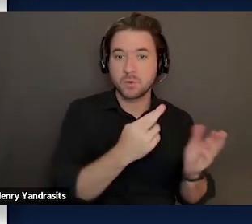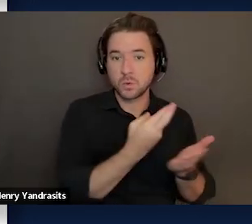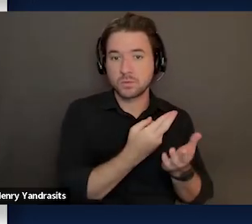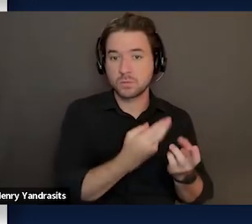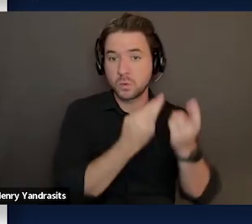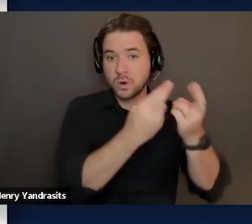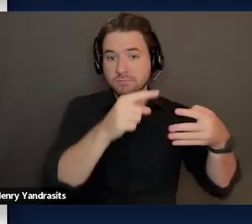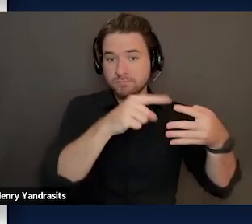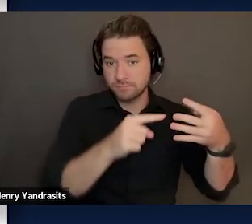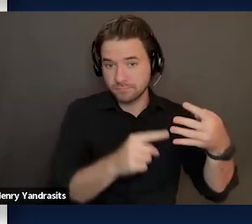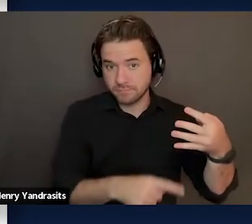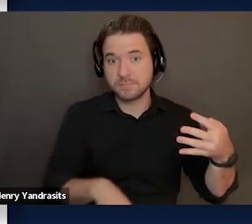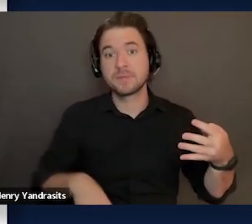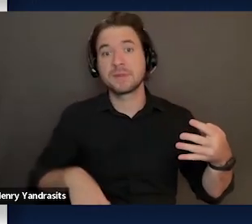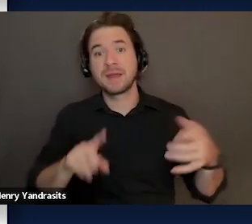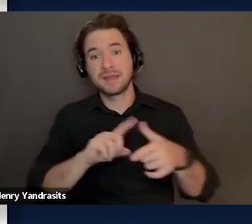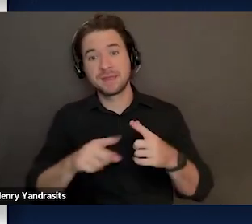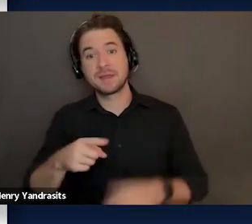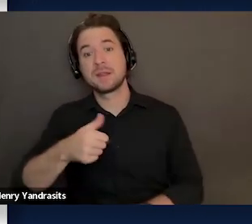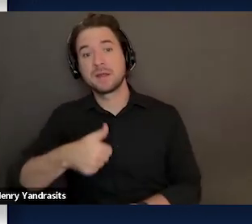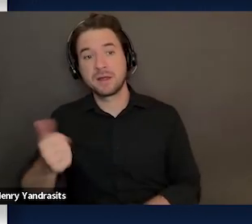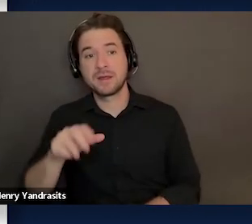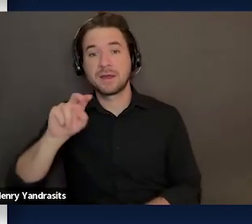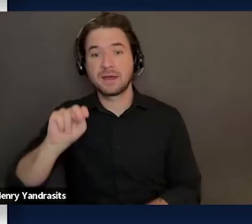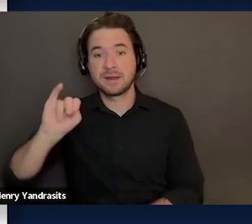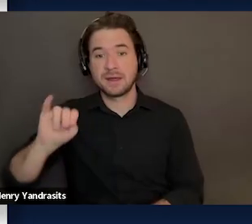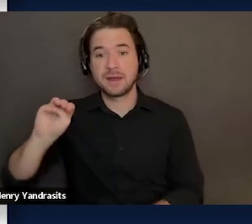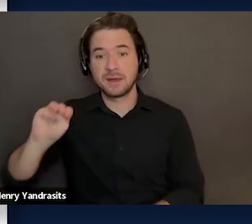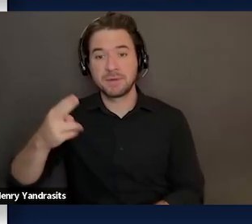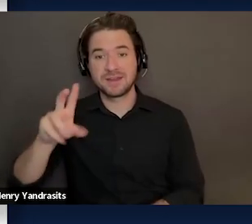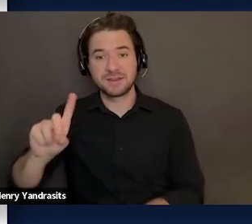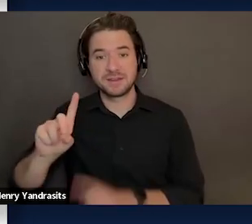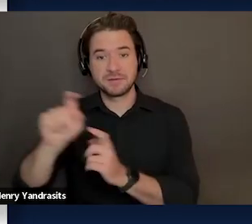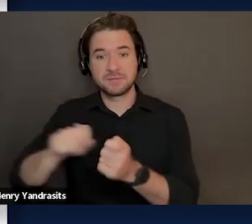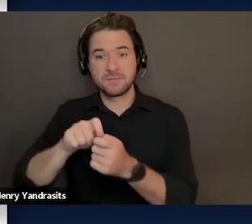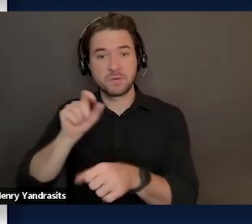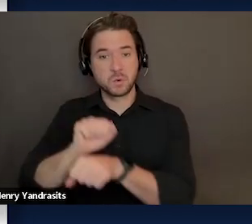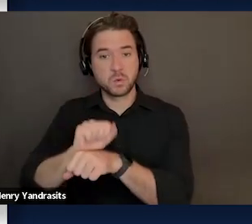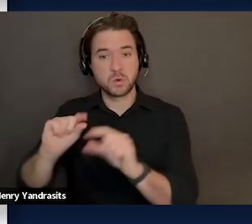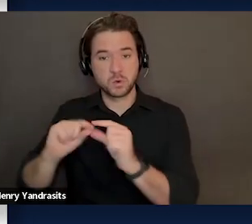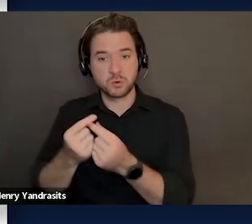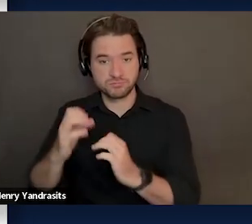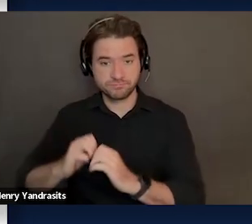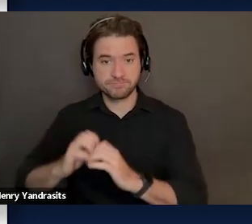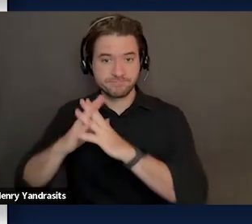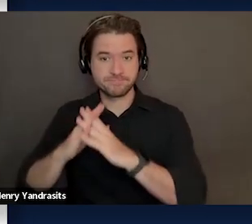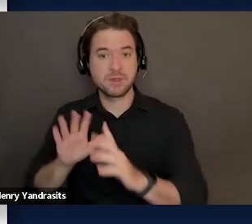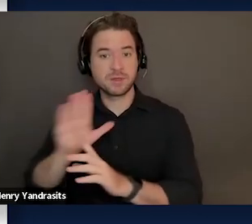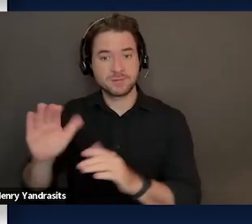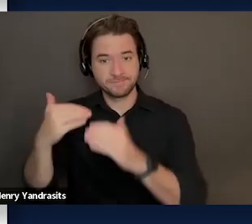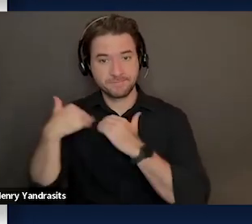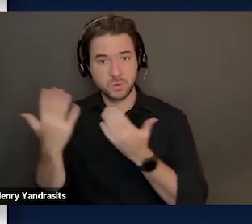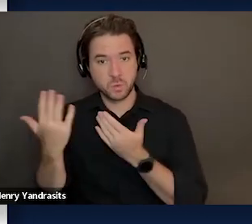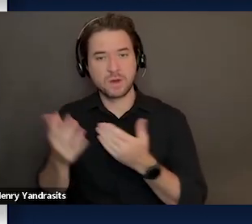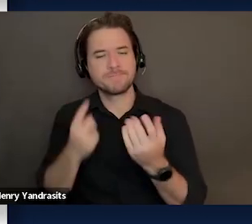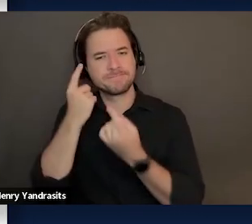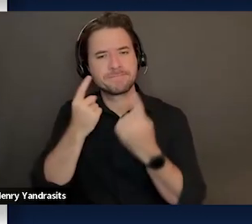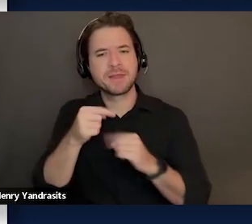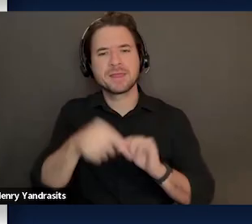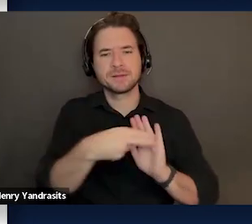And off of that, another NIMHD-specific work group is formed, and their charge is to then consider this designation, the Health Disparity.